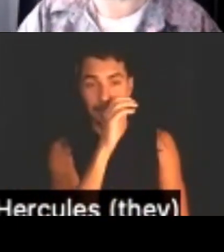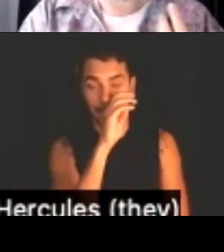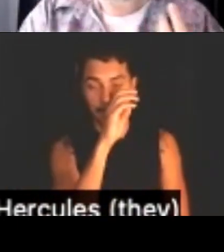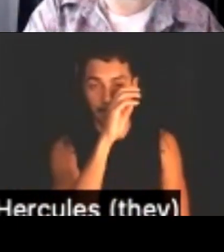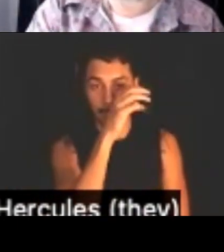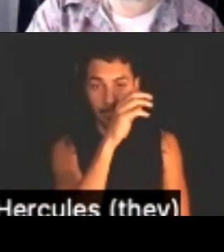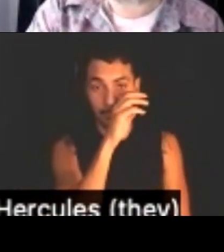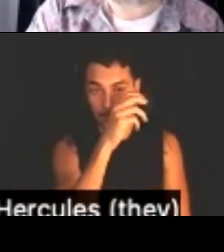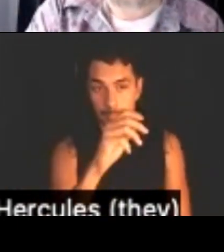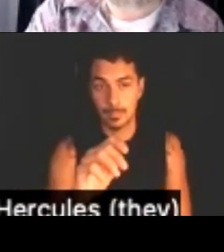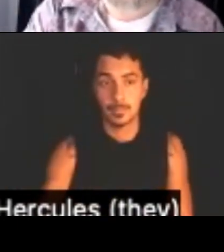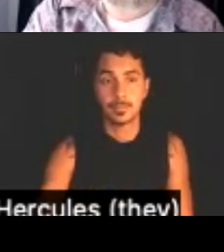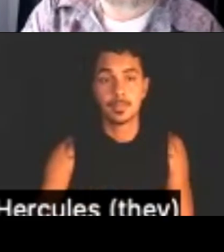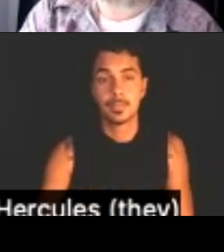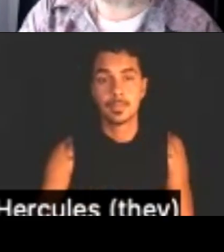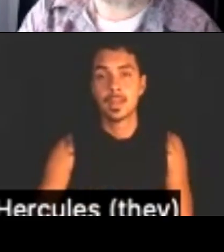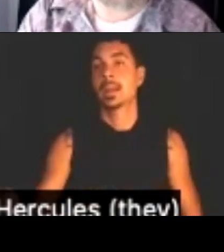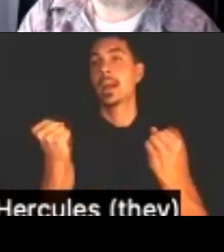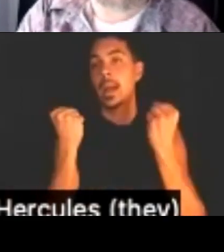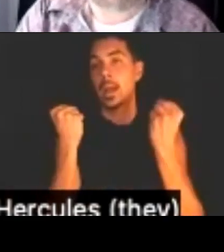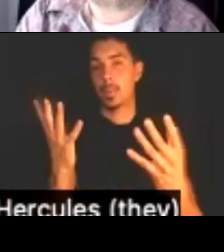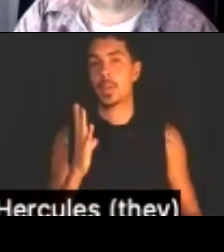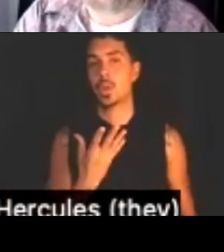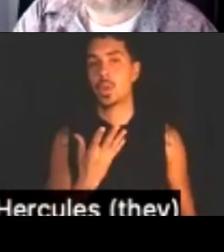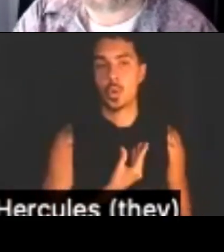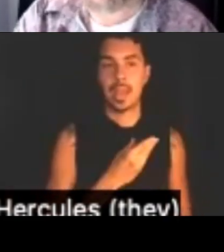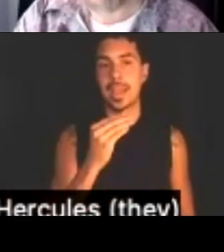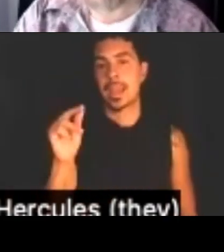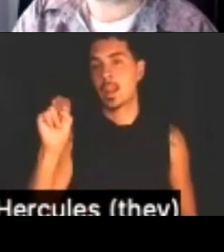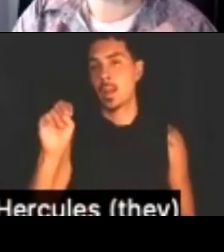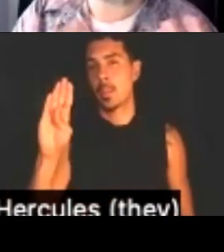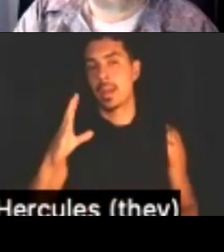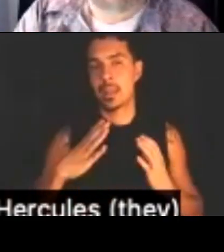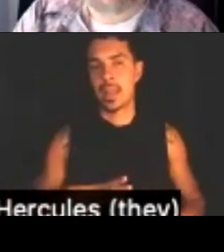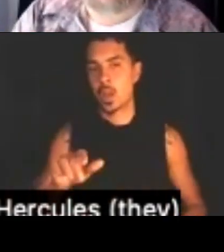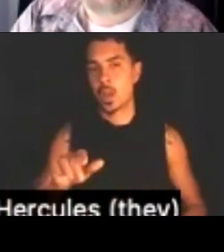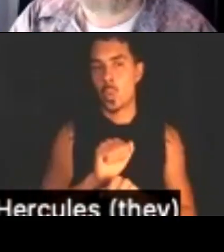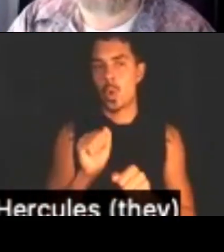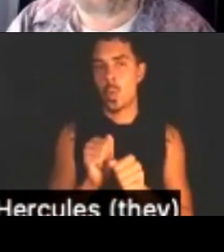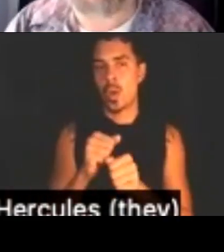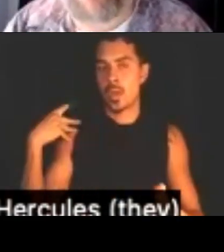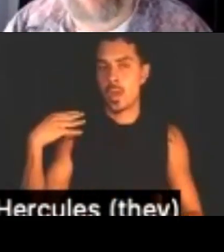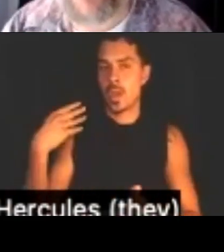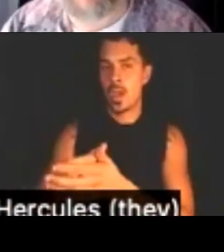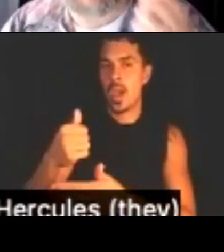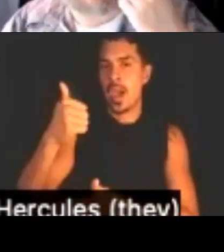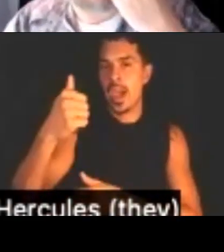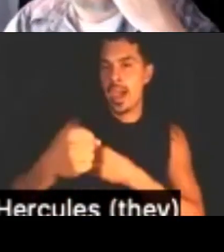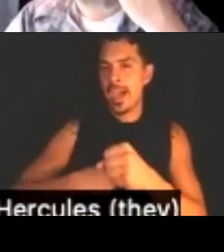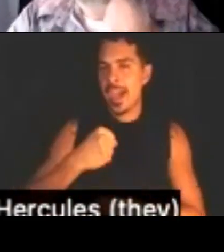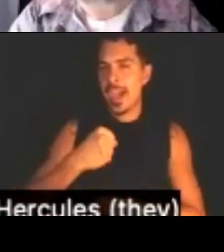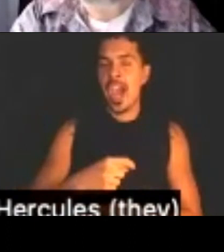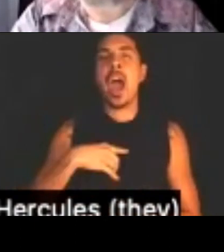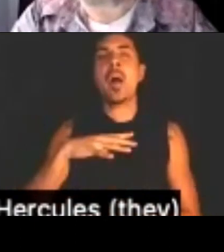So how many trans and nonbinary clients have you worked with in the last 10 years? This is presuming that you're a provider of some type